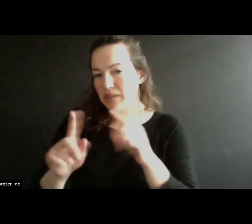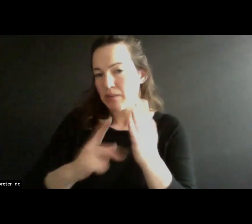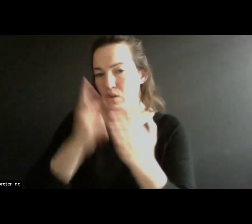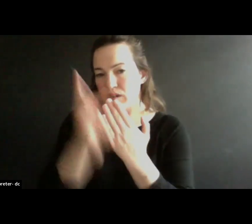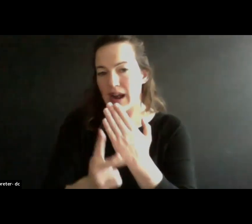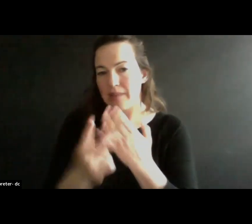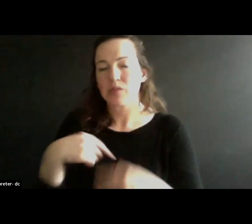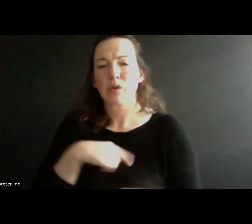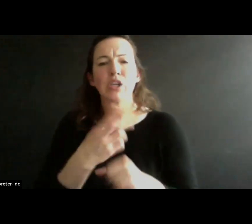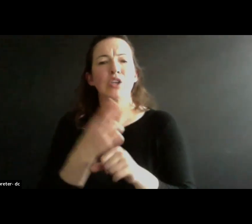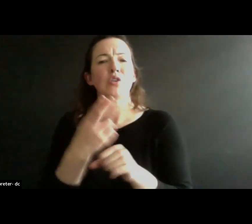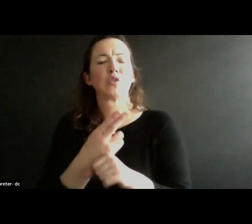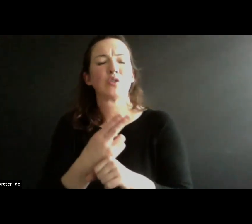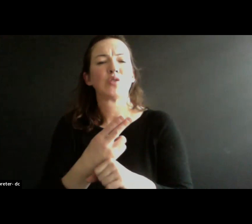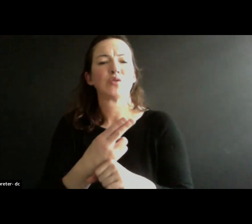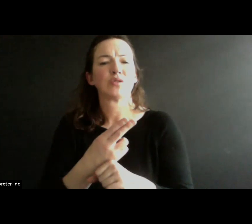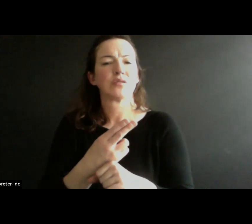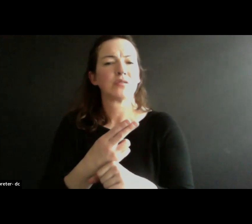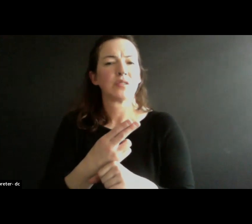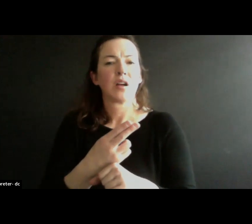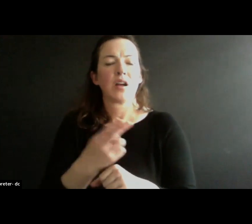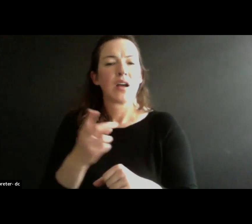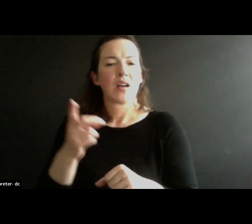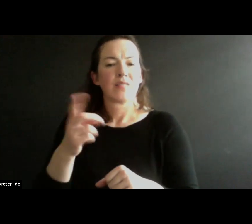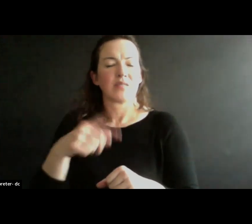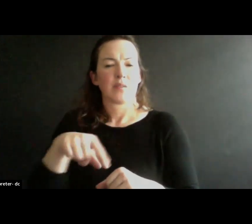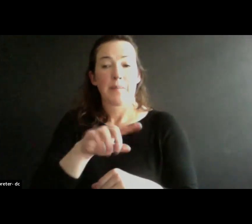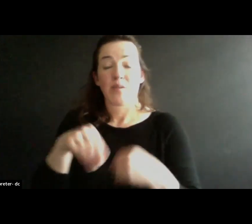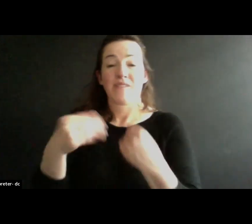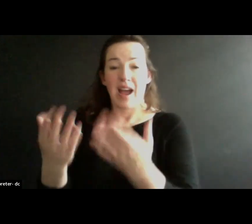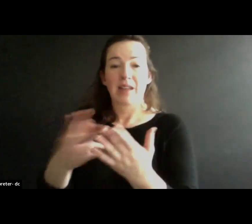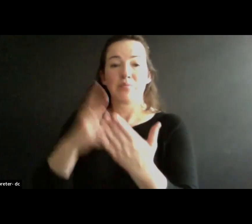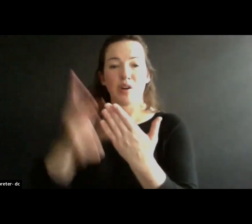We do that through our parent universities program that provides digital literacy classes